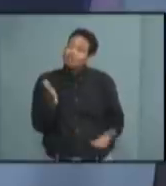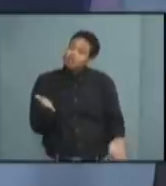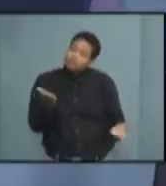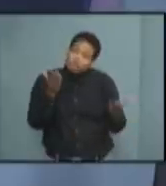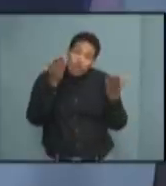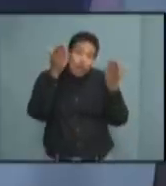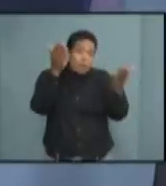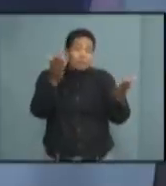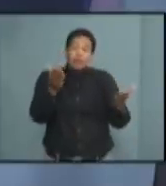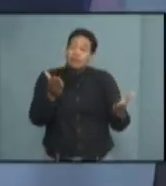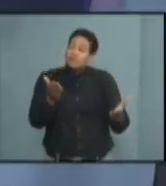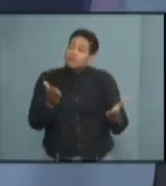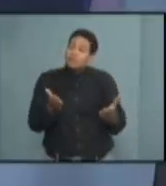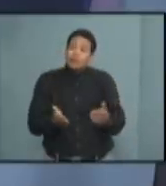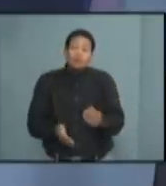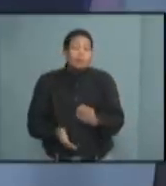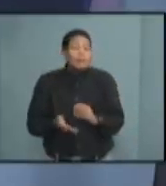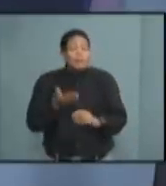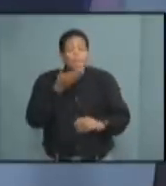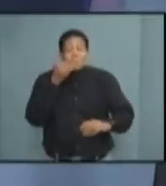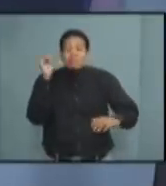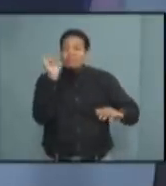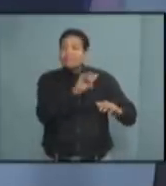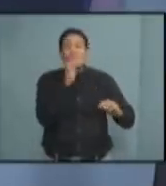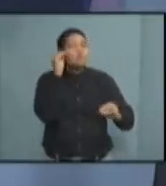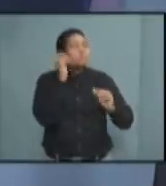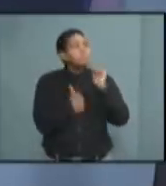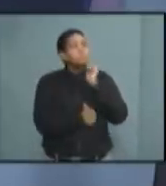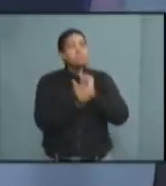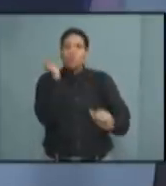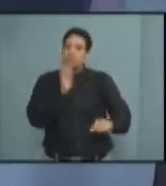as possible you stay at home if you don't have to be under the road stay at